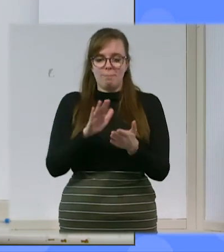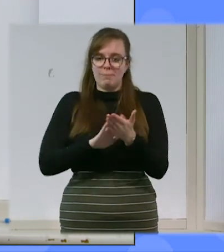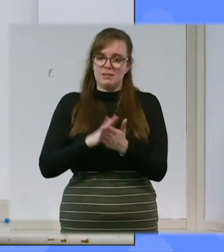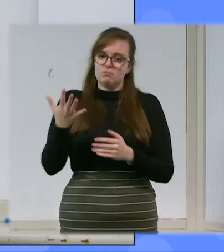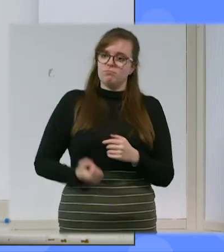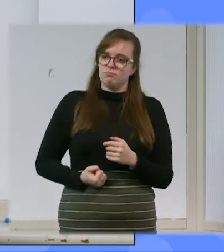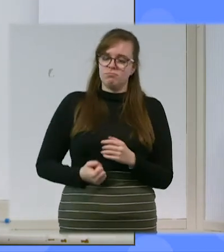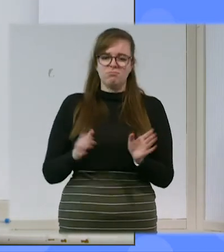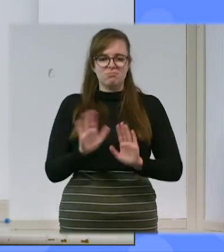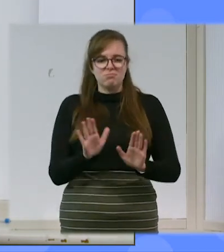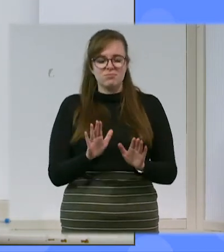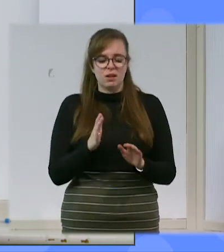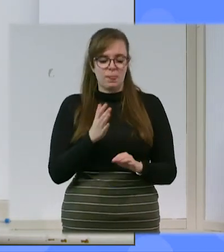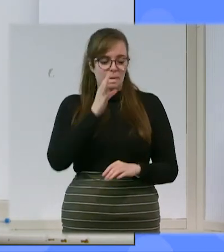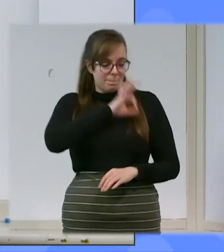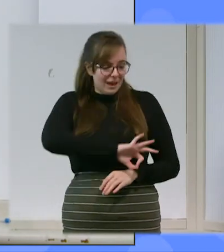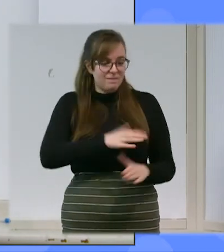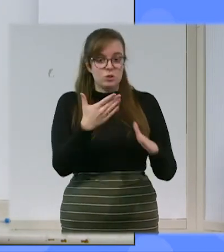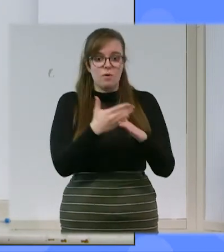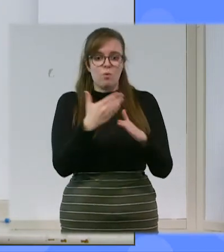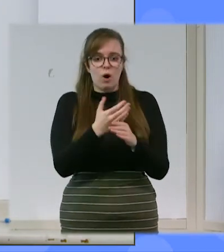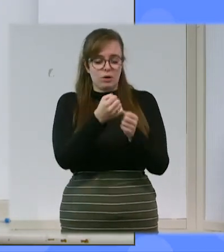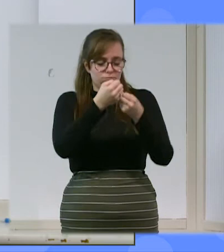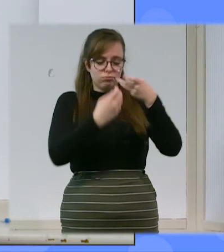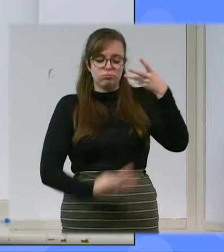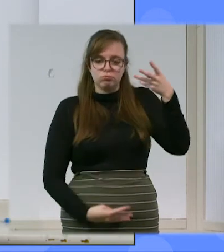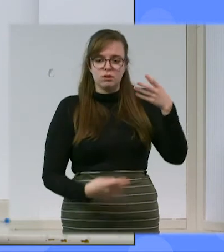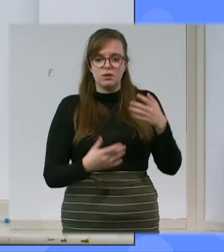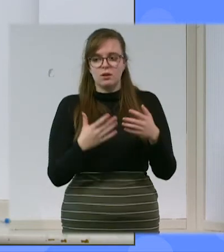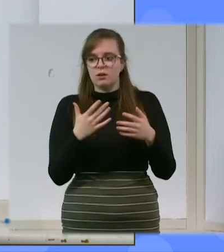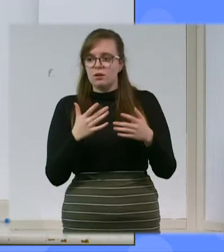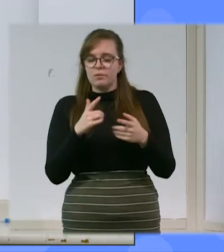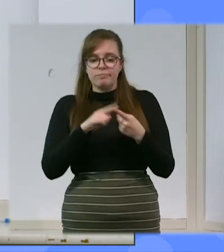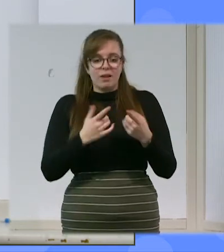of employment are enormous whether the round about feeling included run of a